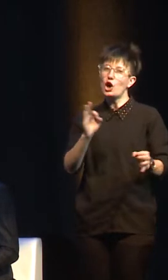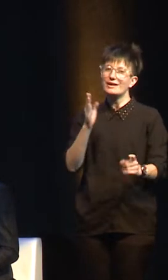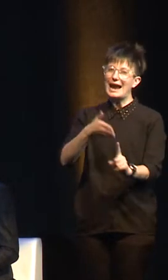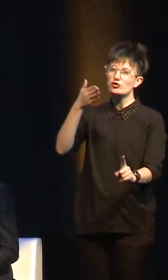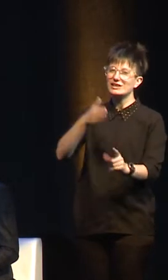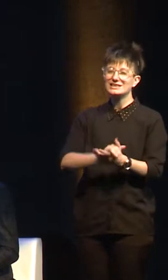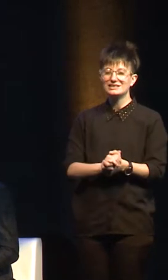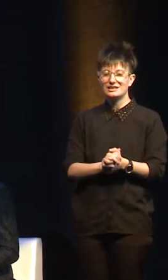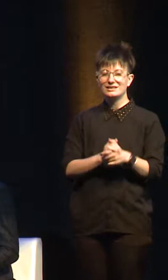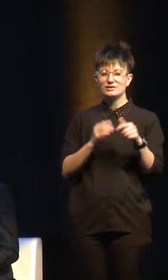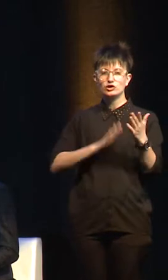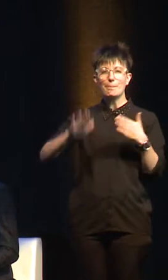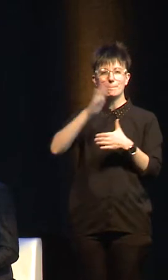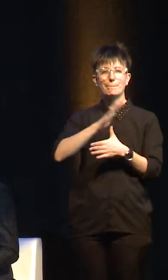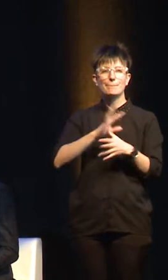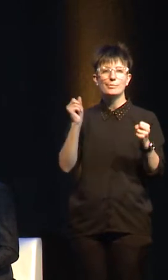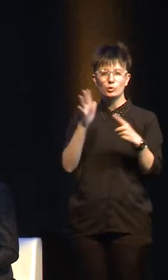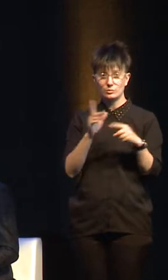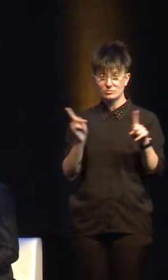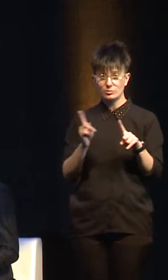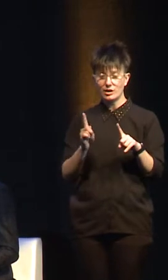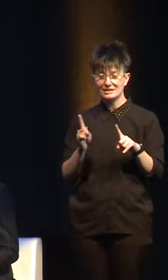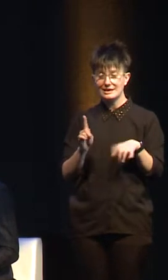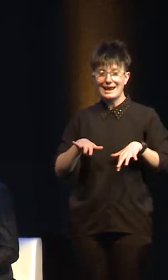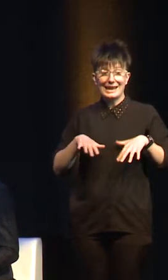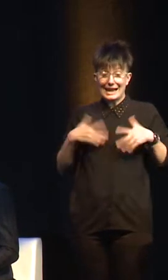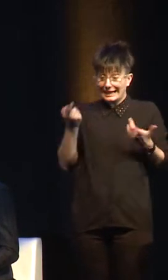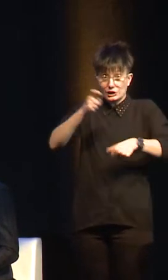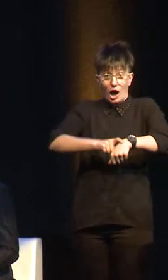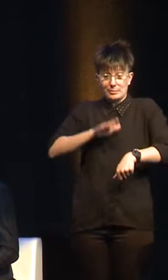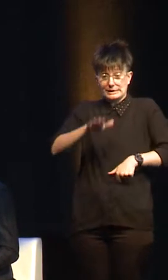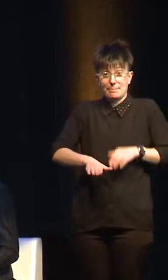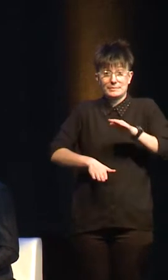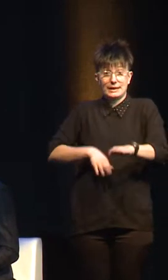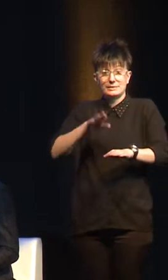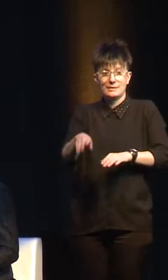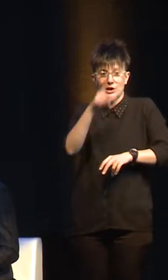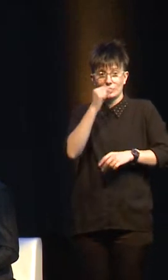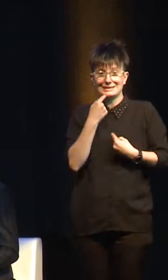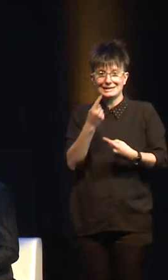The most important thing is that at any step is that you can say scientifically, that we're